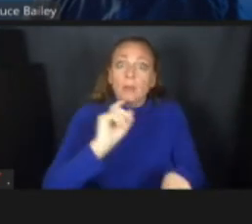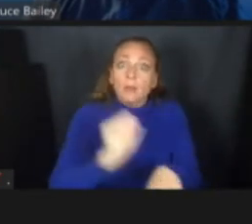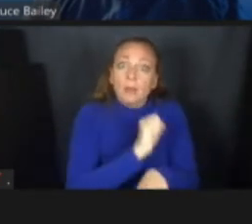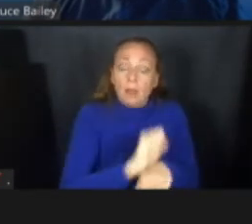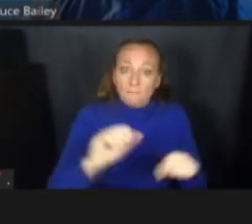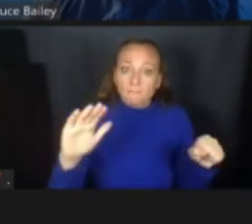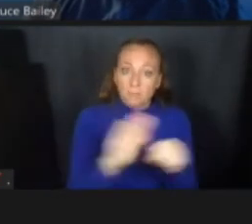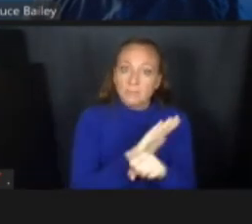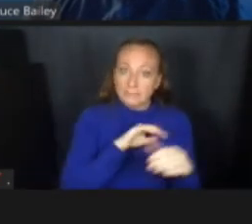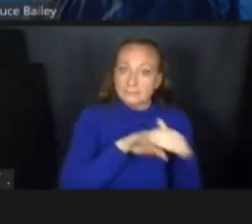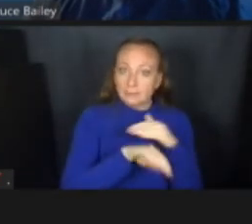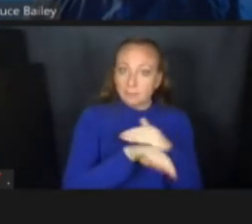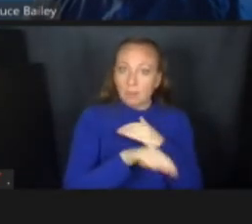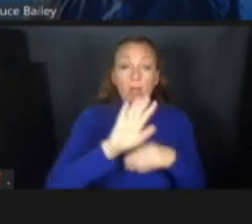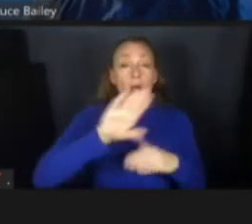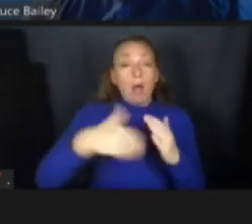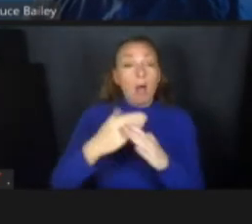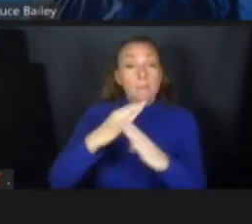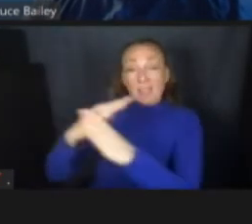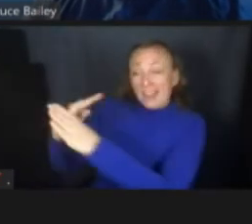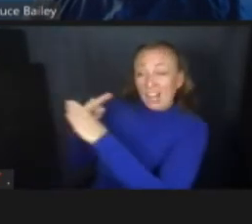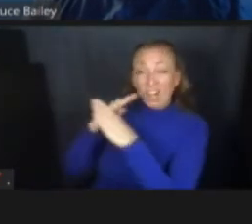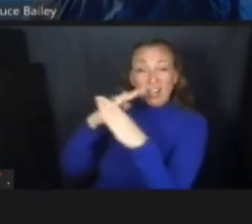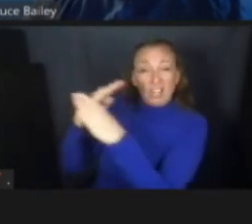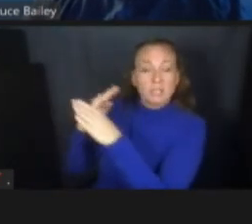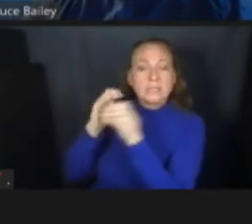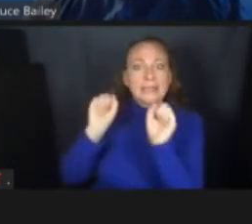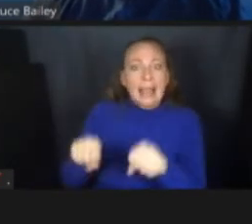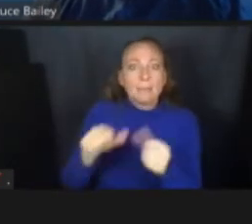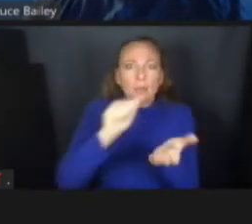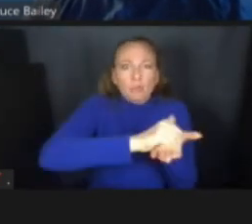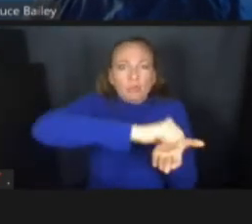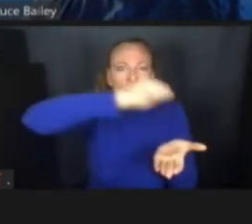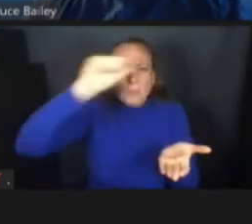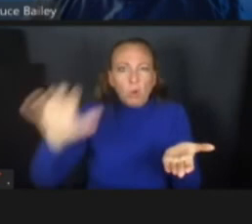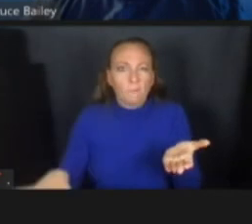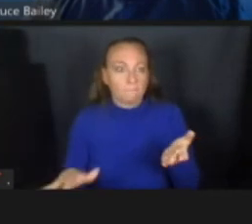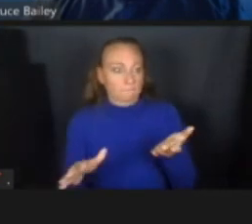and remove the barriers to the users of this virtual world.